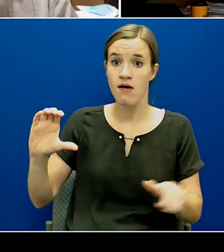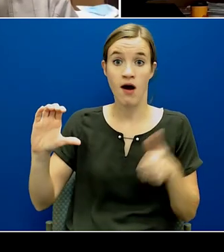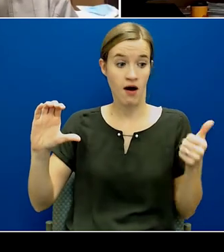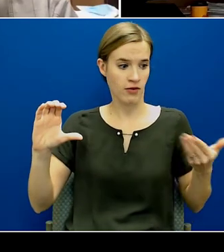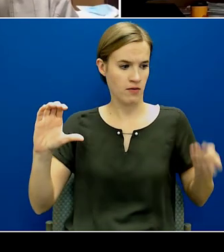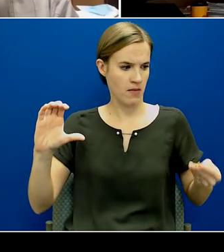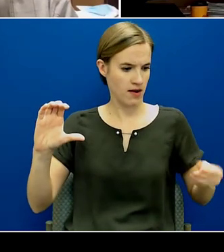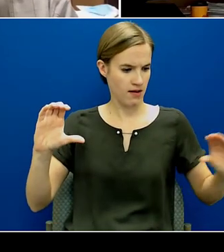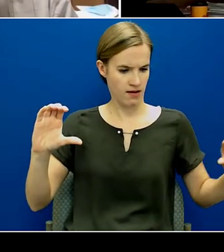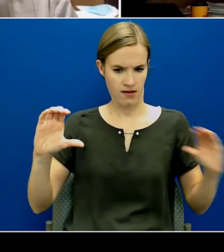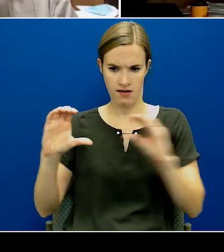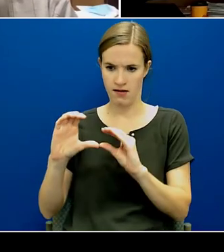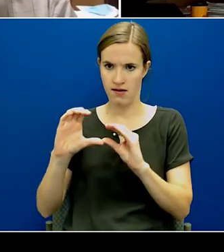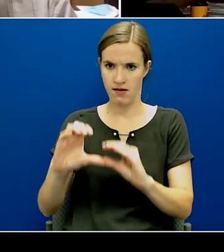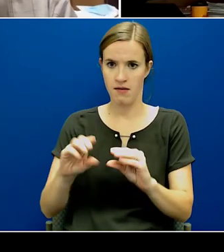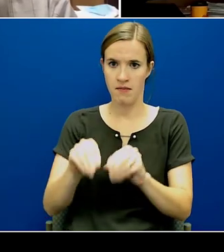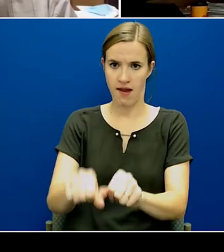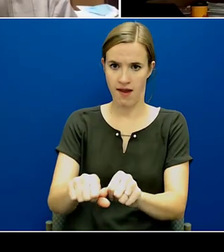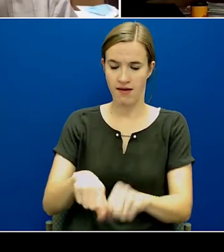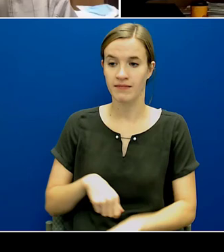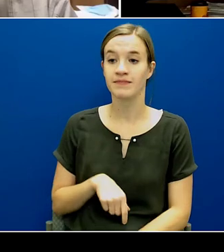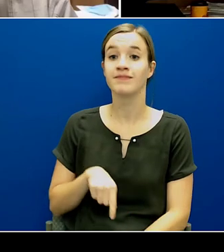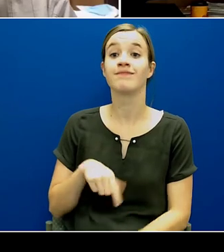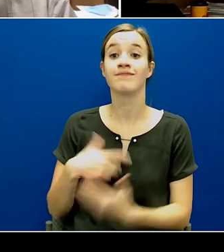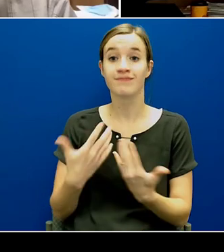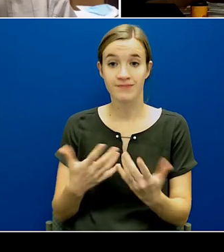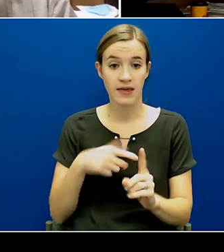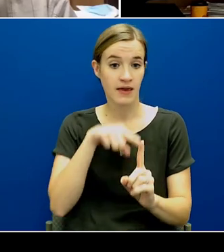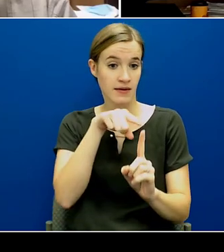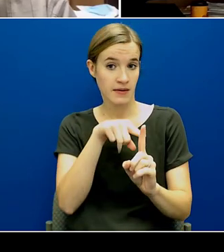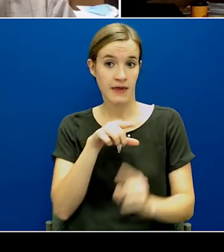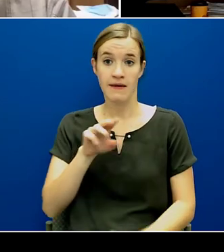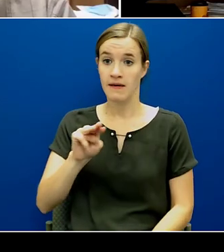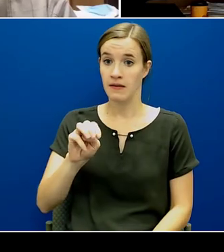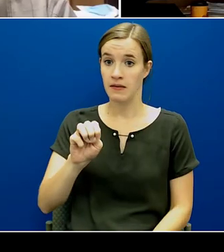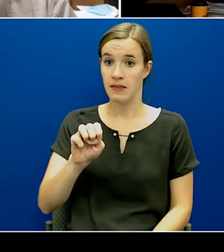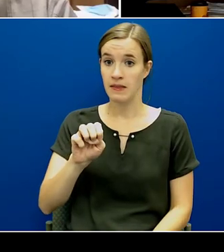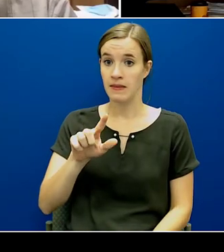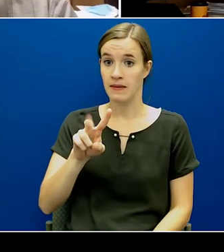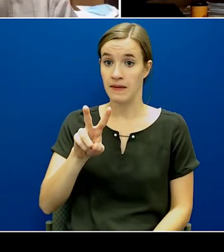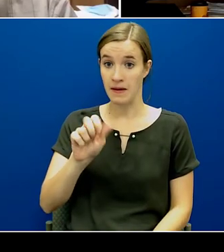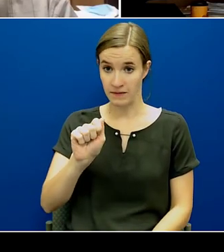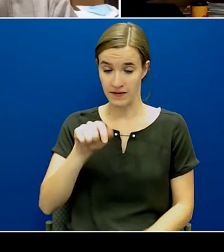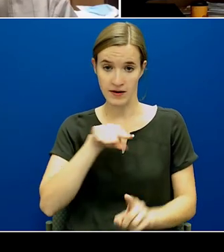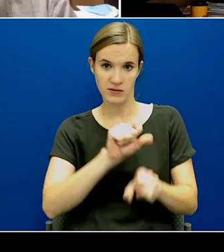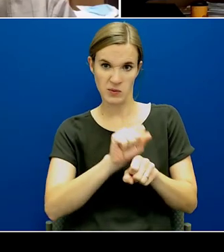of LINC that does transportation services under a couple of pots of money that are from